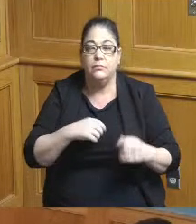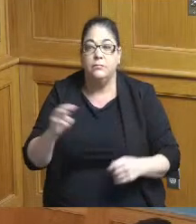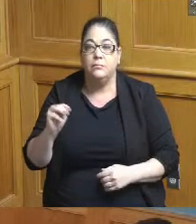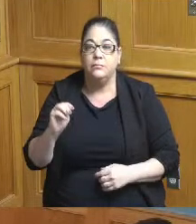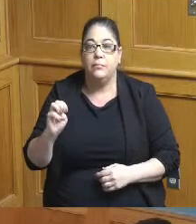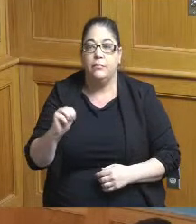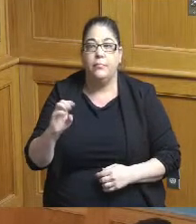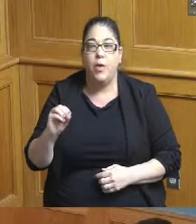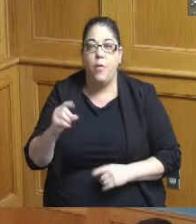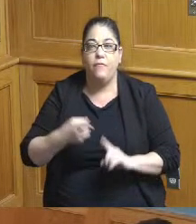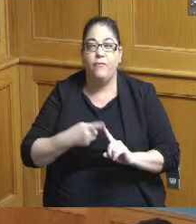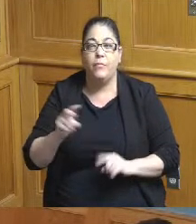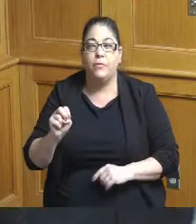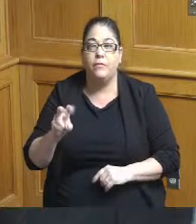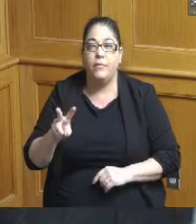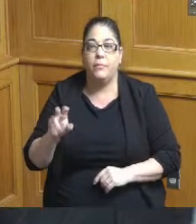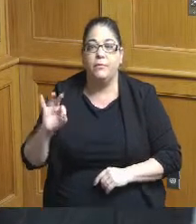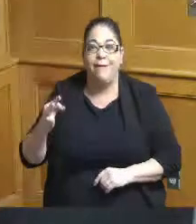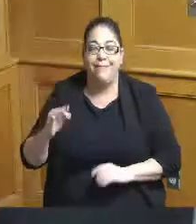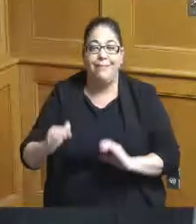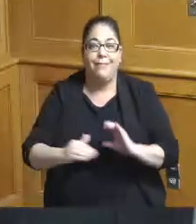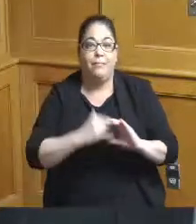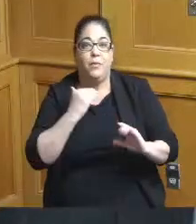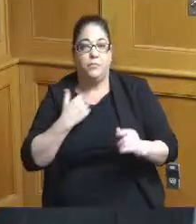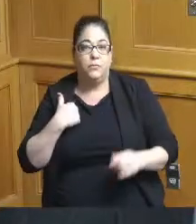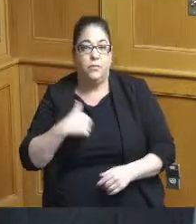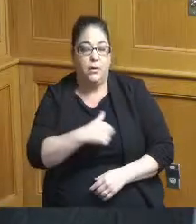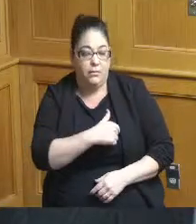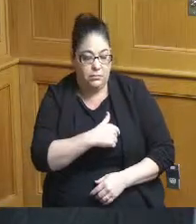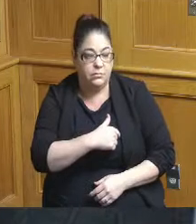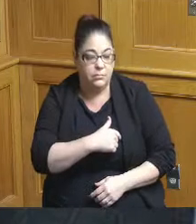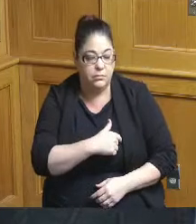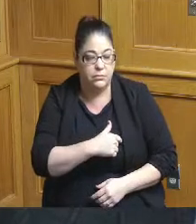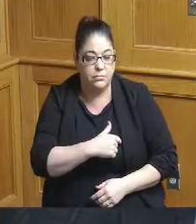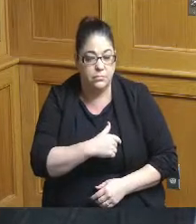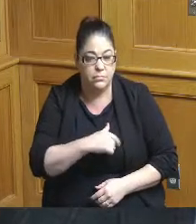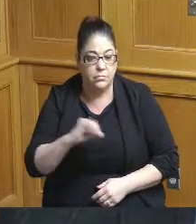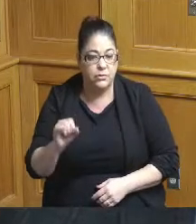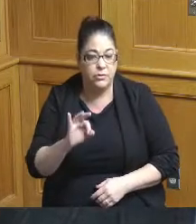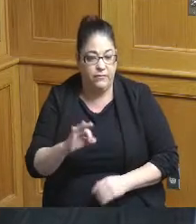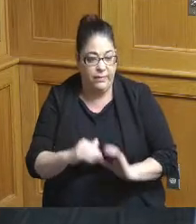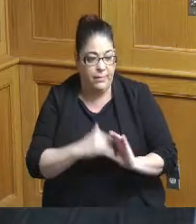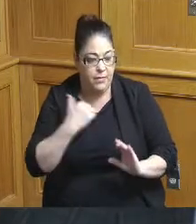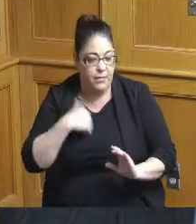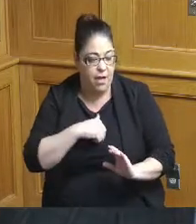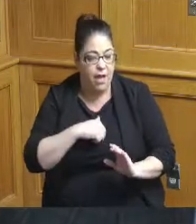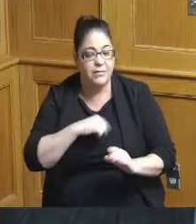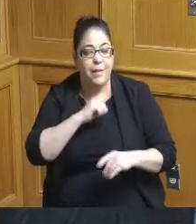from November 9th from Jeff to us regarding some of the things that are not included in